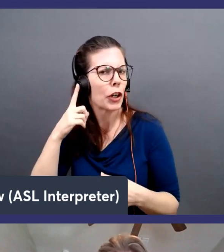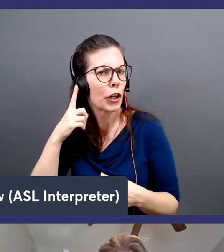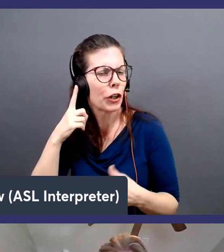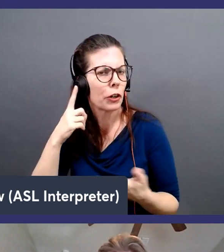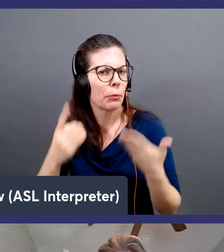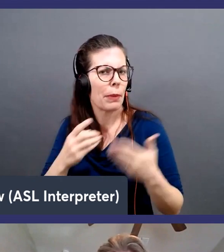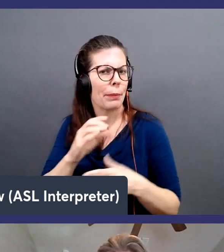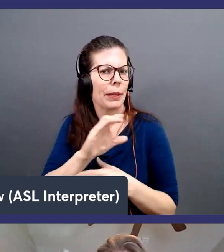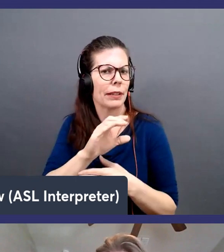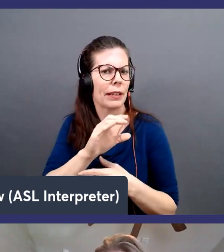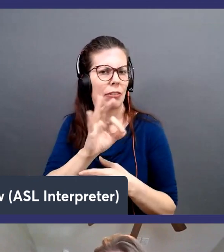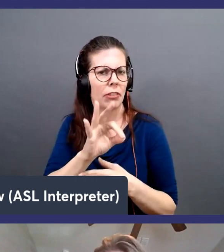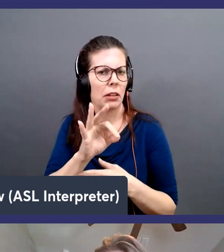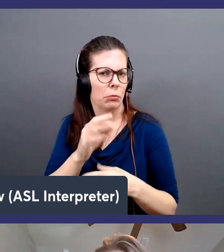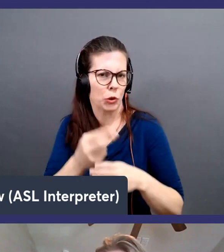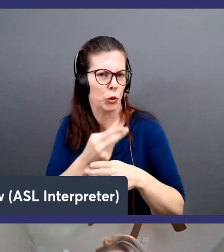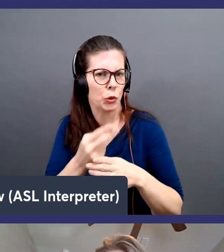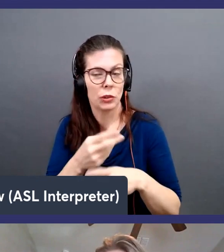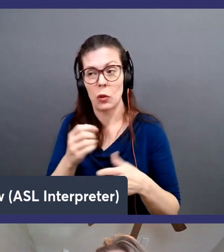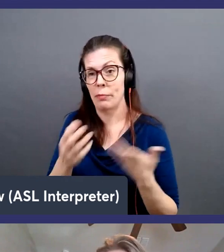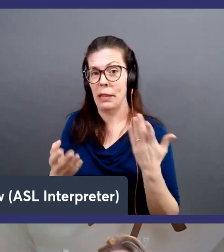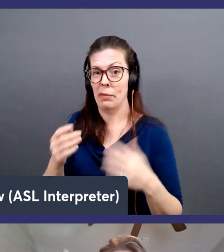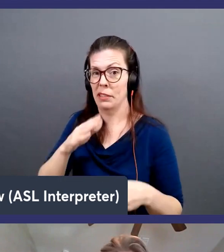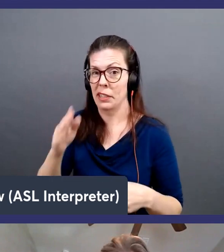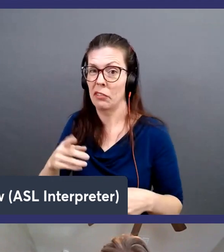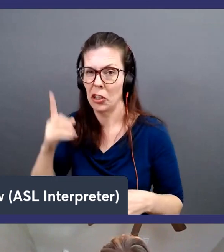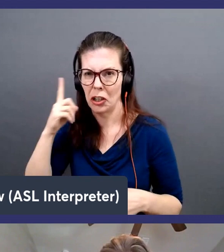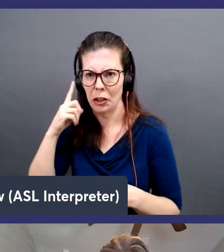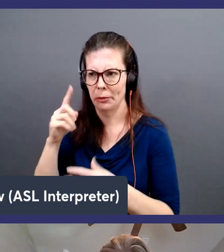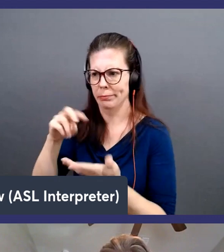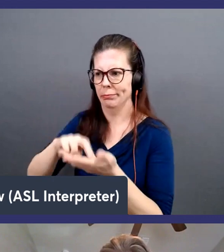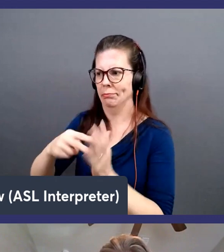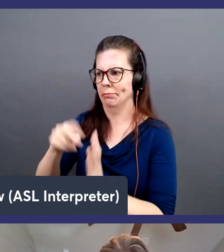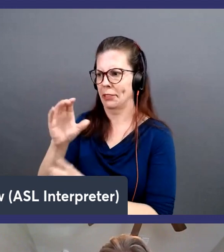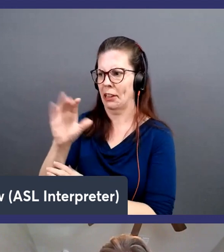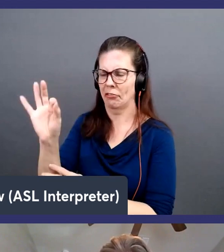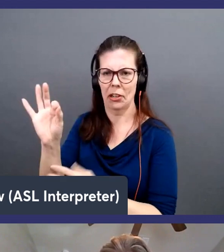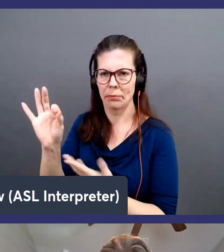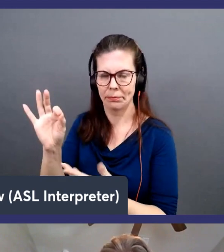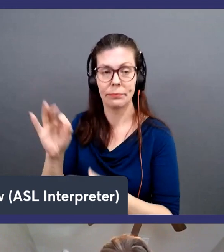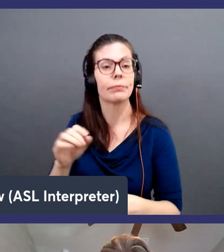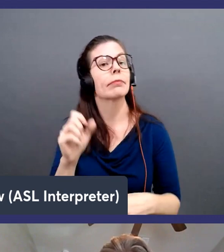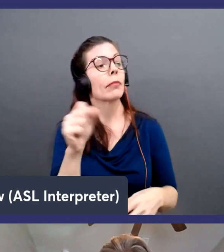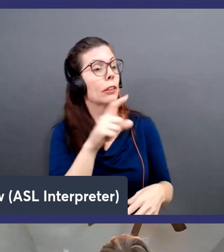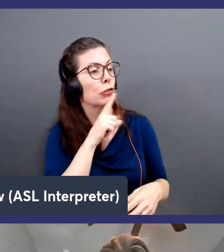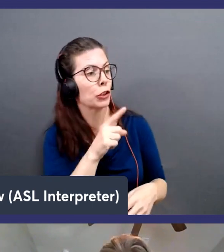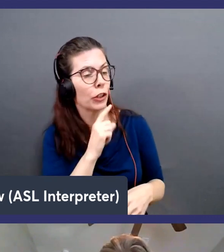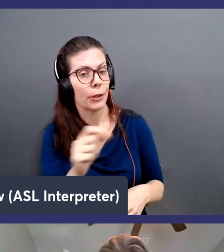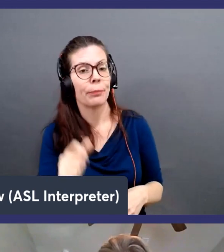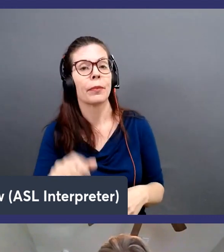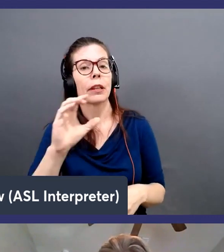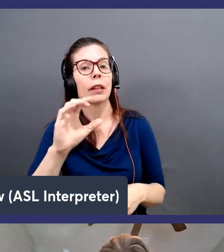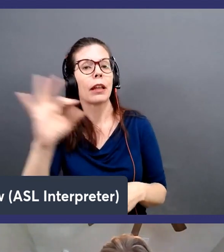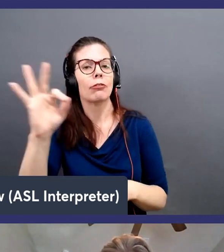or maybe they've never actually heard of Amazon CloudFront. Yeah, sure. So CloudFront's all about optimizing performance